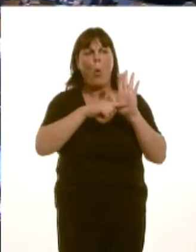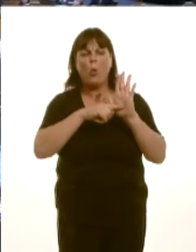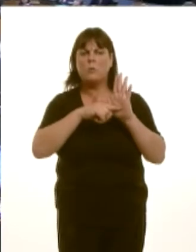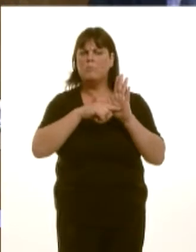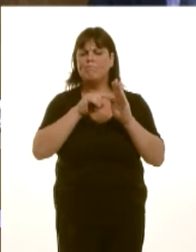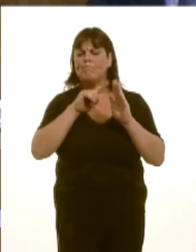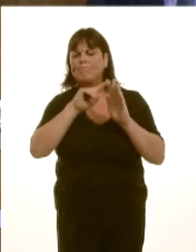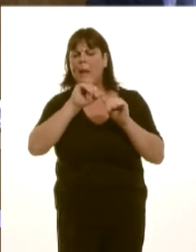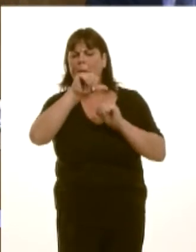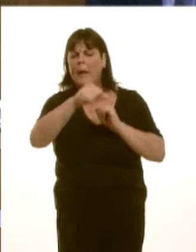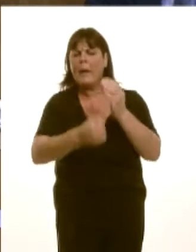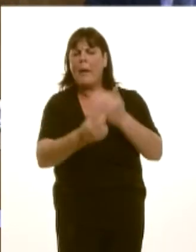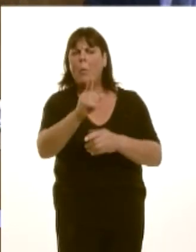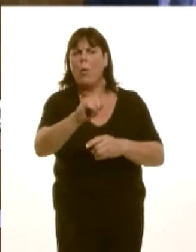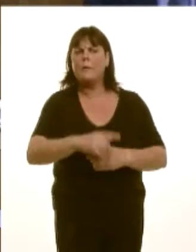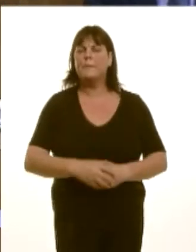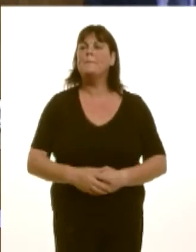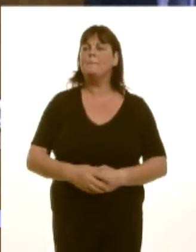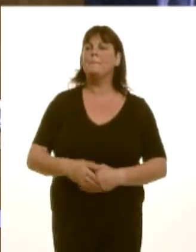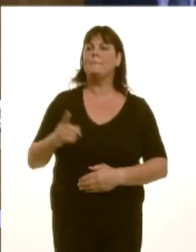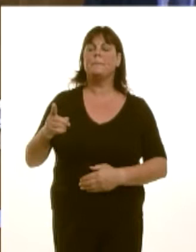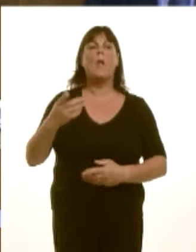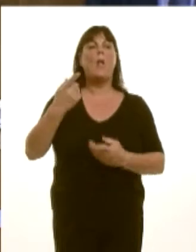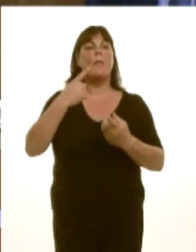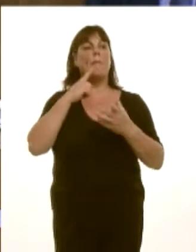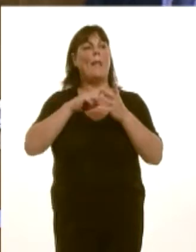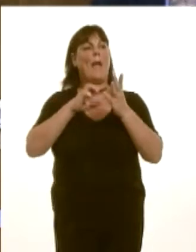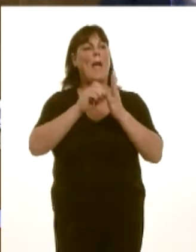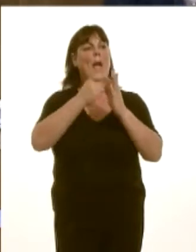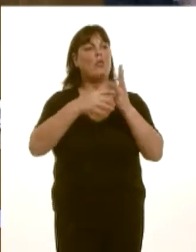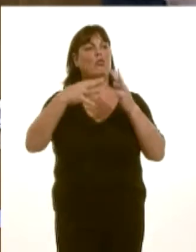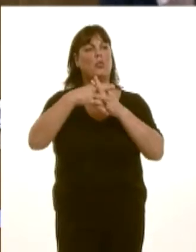A ‘Trusted to Care’ steering group has been established to oversee and drive implementation of all the recommendations within the report.